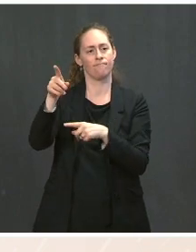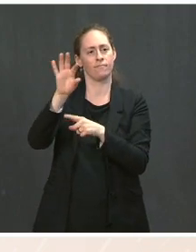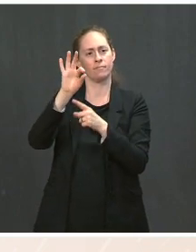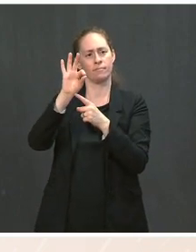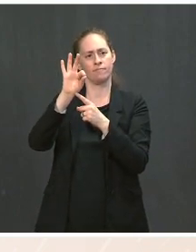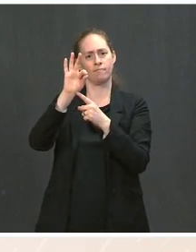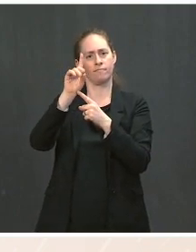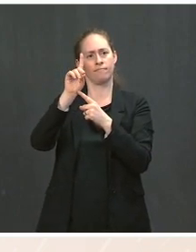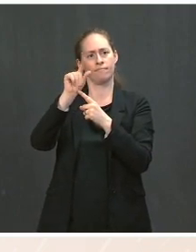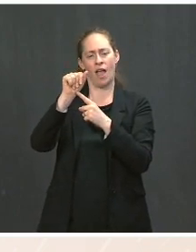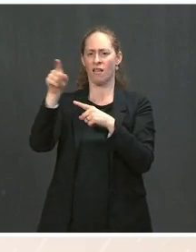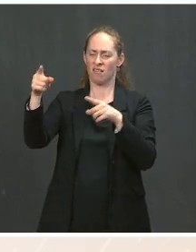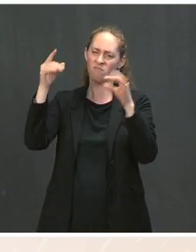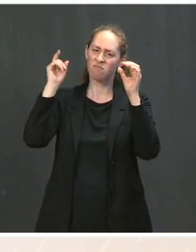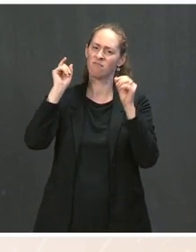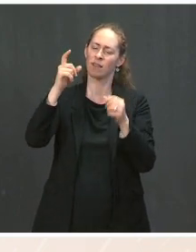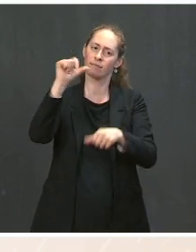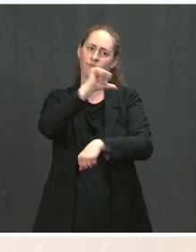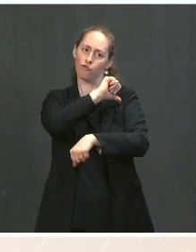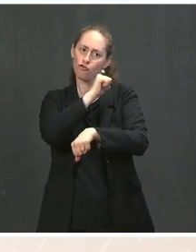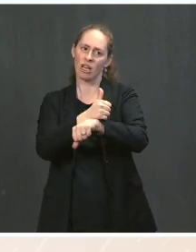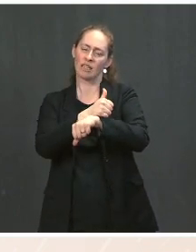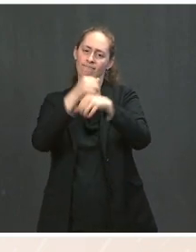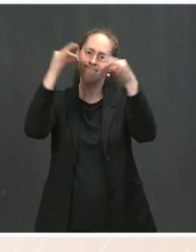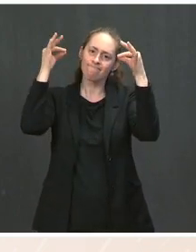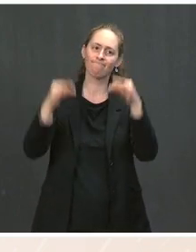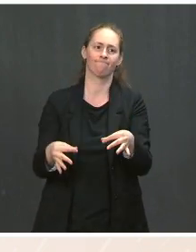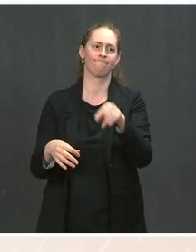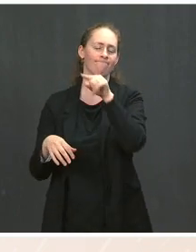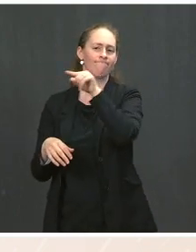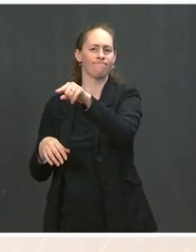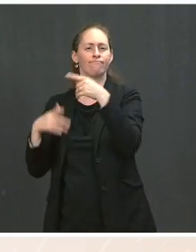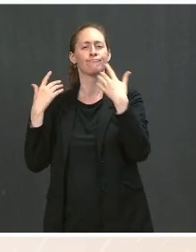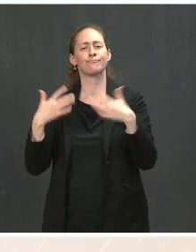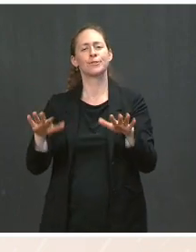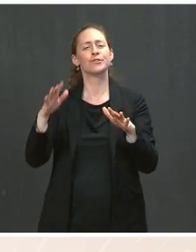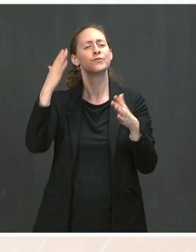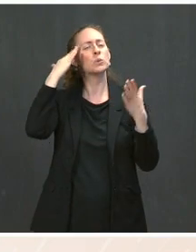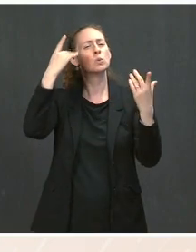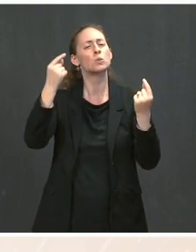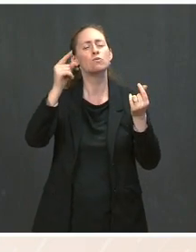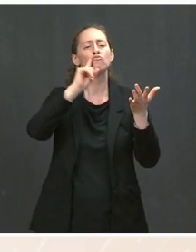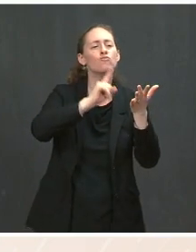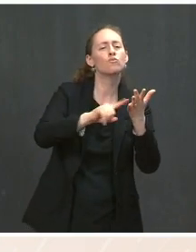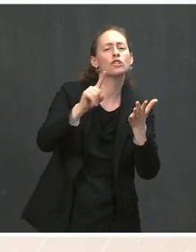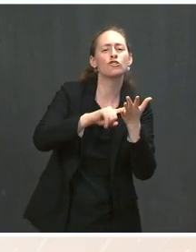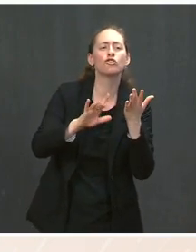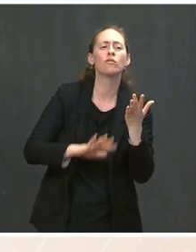It -- actually, their thorough and transparent approach should give the American public additional confidence